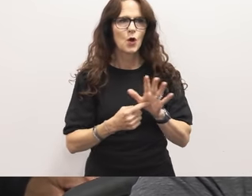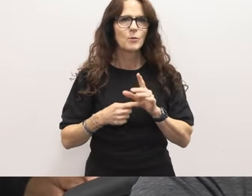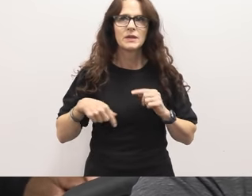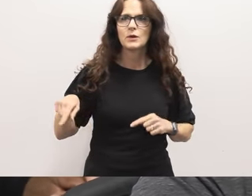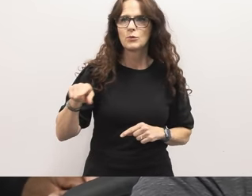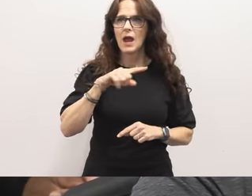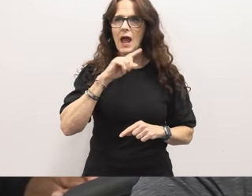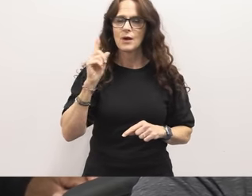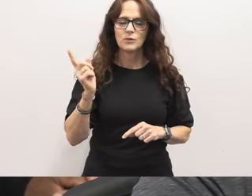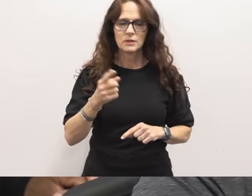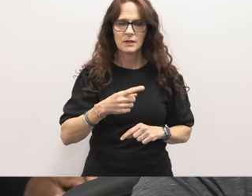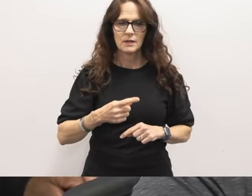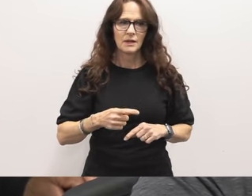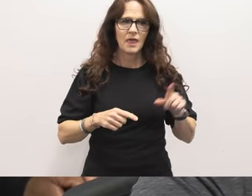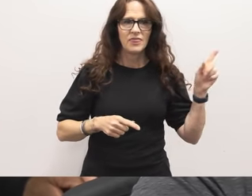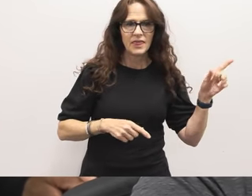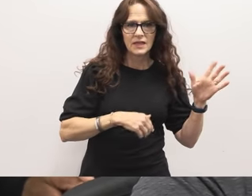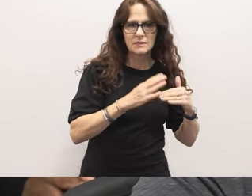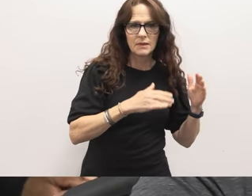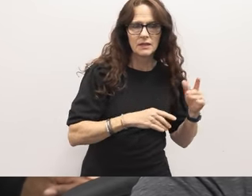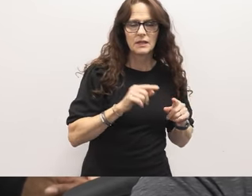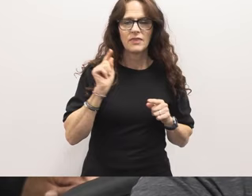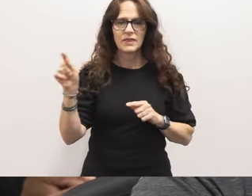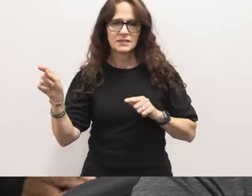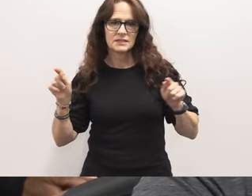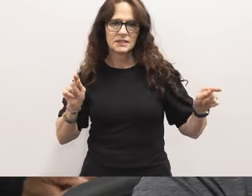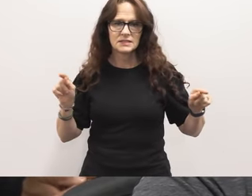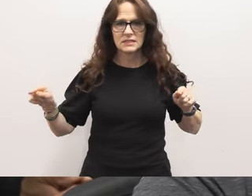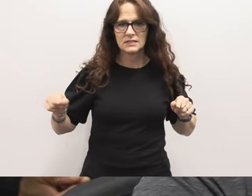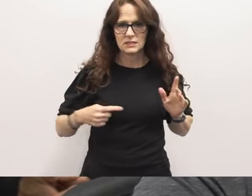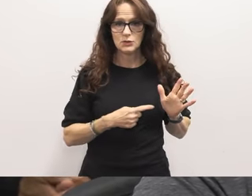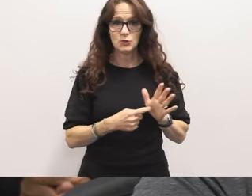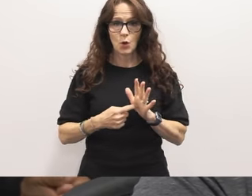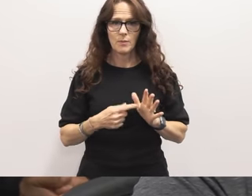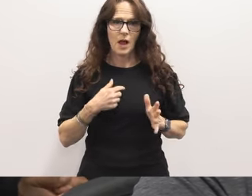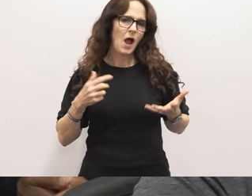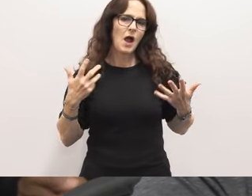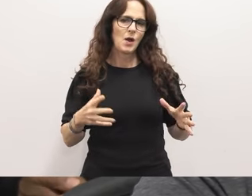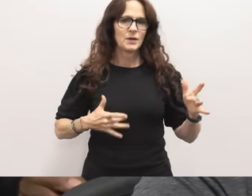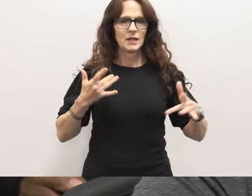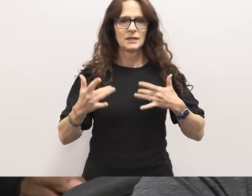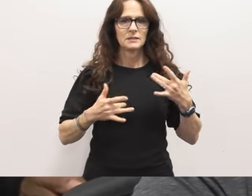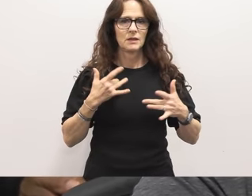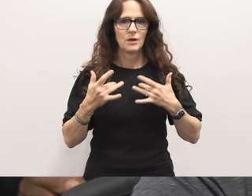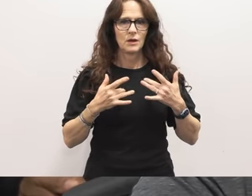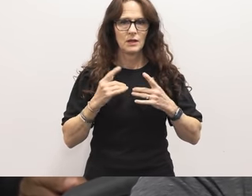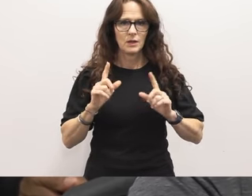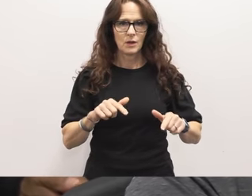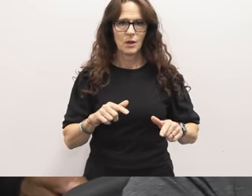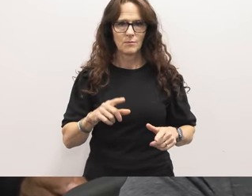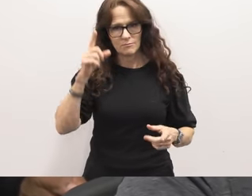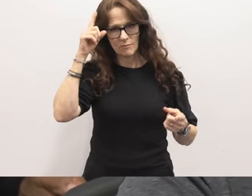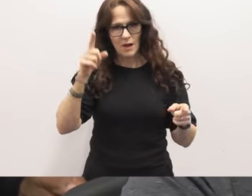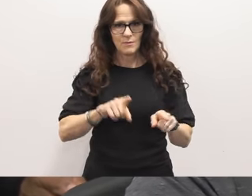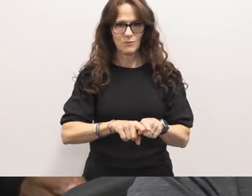this is this building or this is, you know, what's here. So I was already excited to come to the thing, especially being my brother for about like a year.